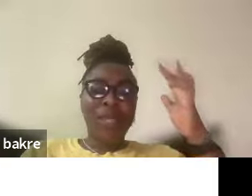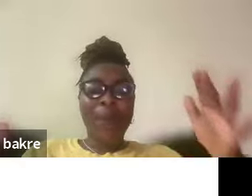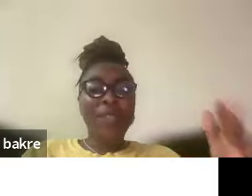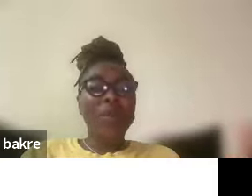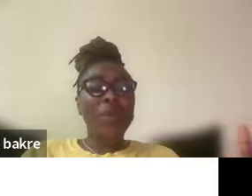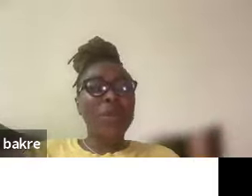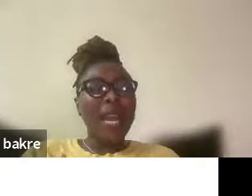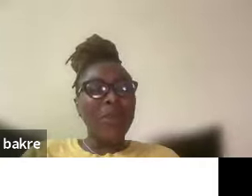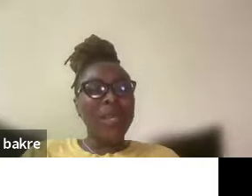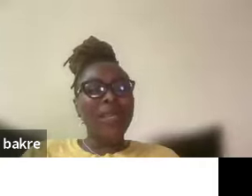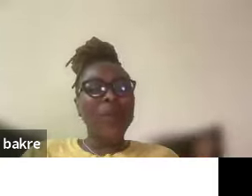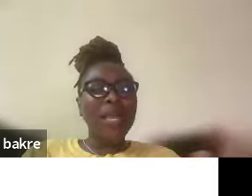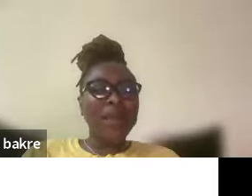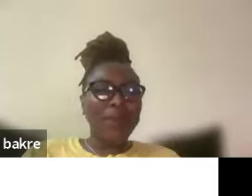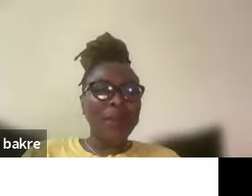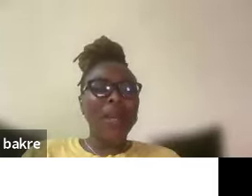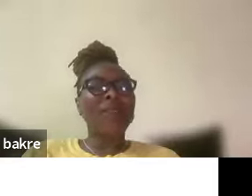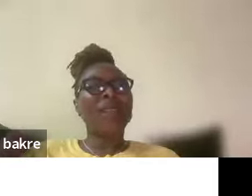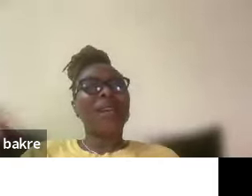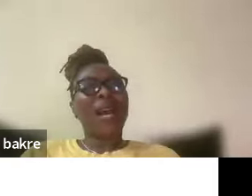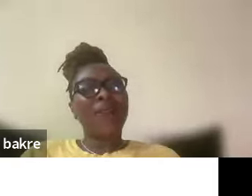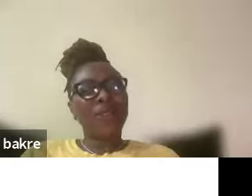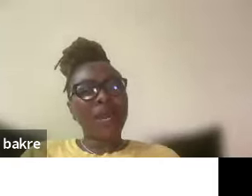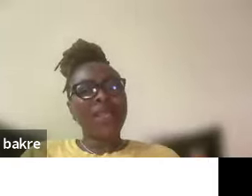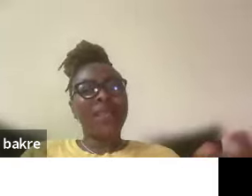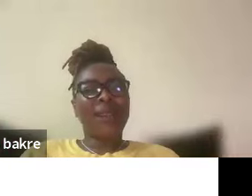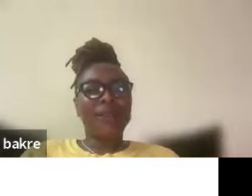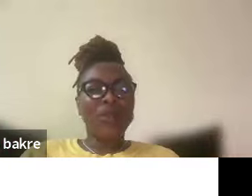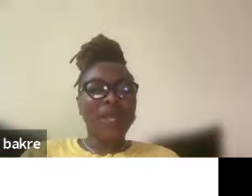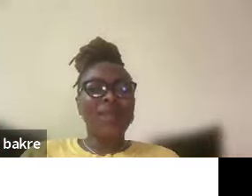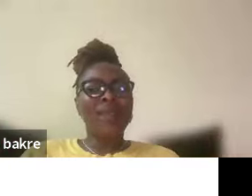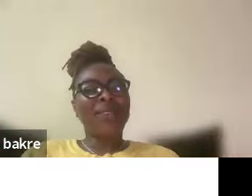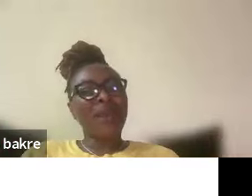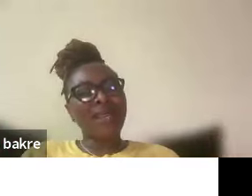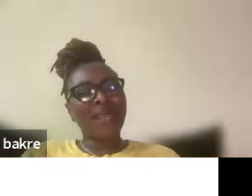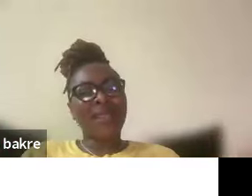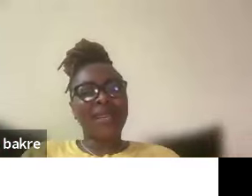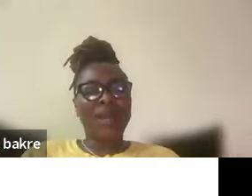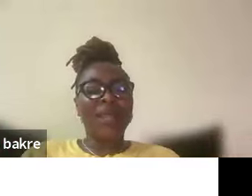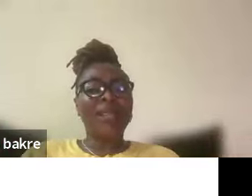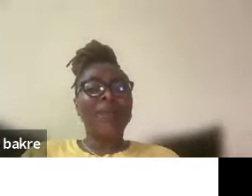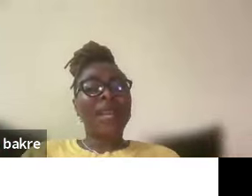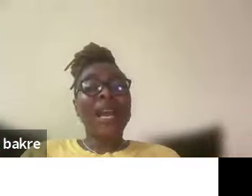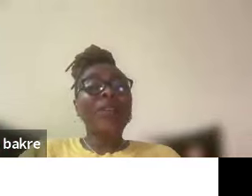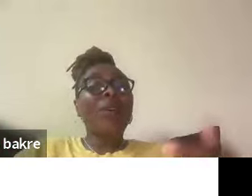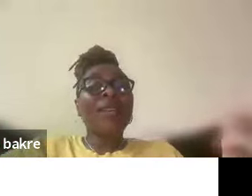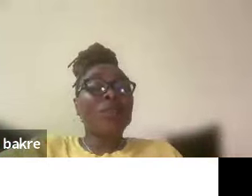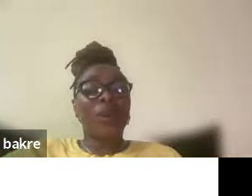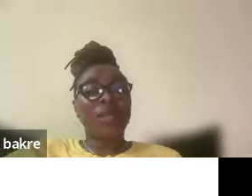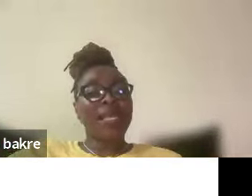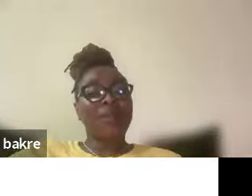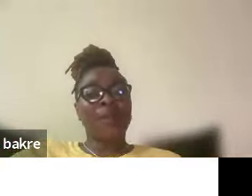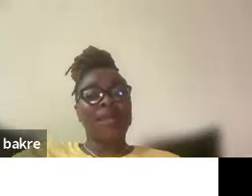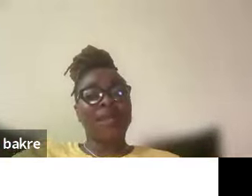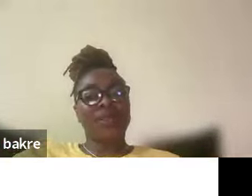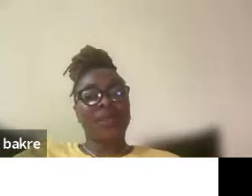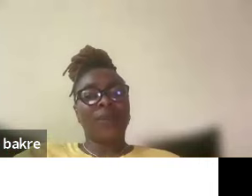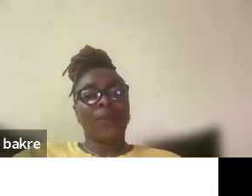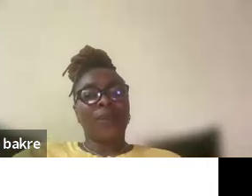sola bakre: but that person will be able to guide you and say, what are the problems you're having. Have you tried this? Have you tried this? I tried that. I tried that and other supports as may be necessary.